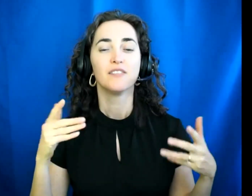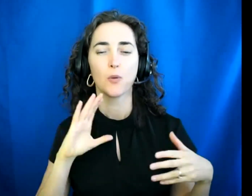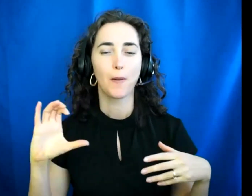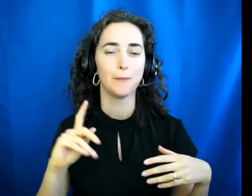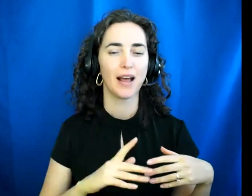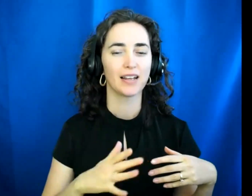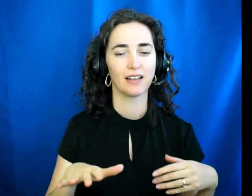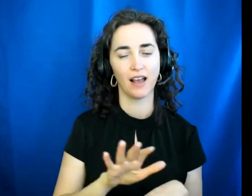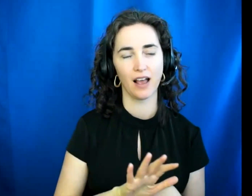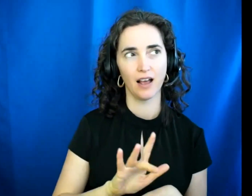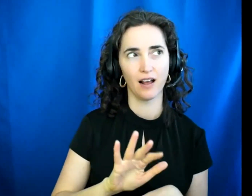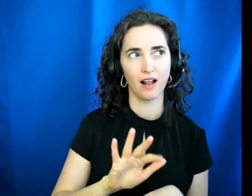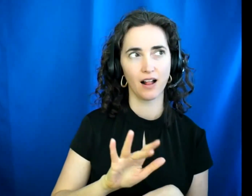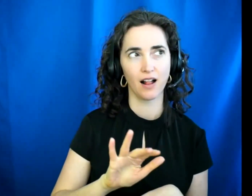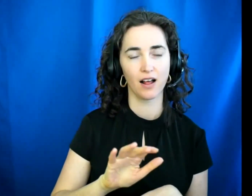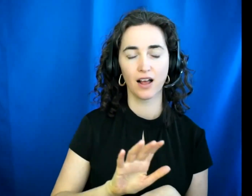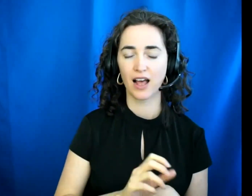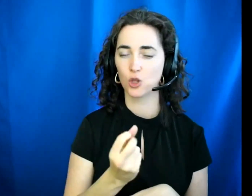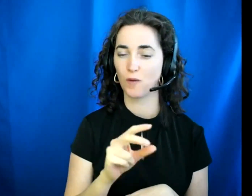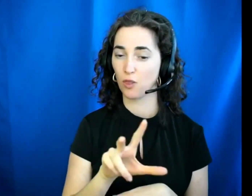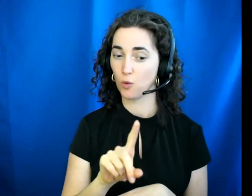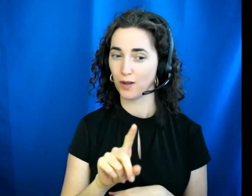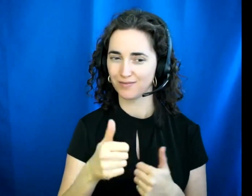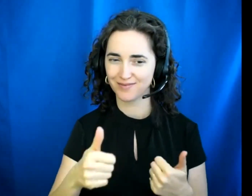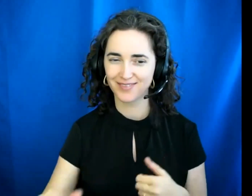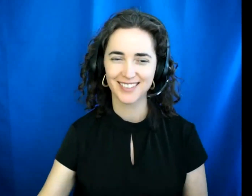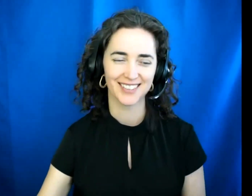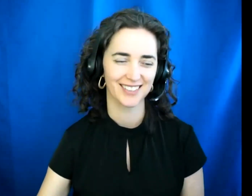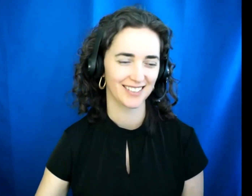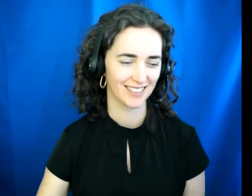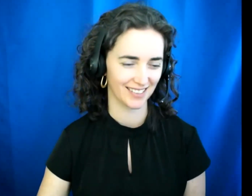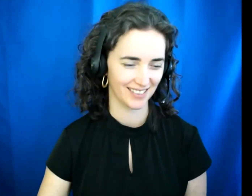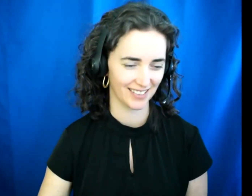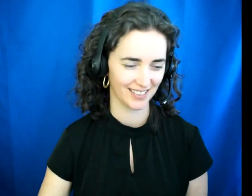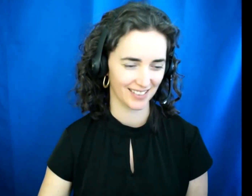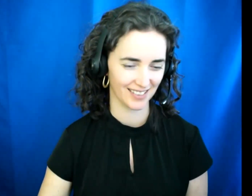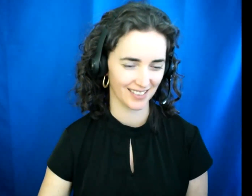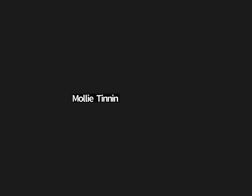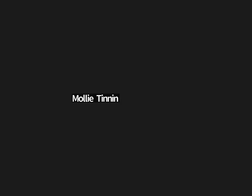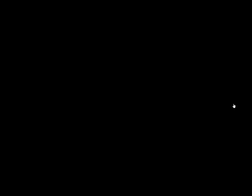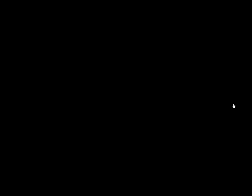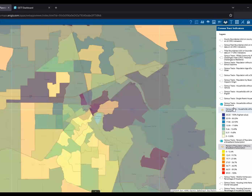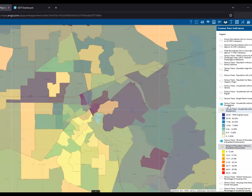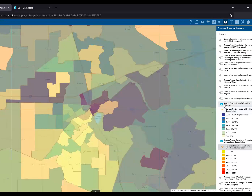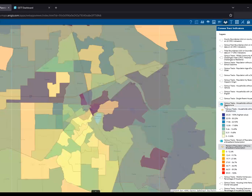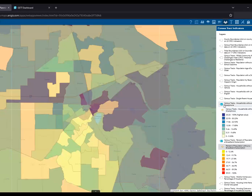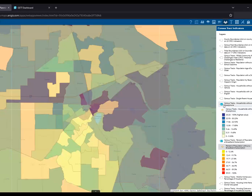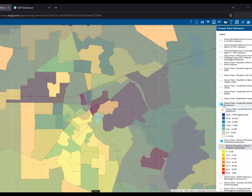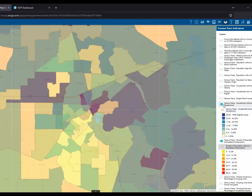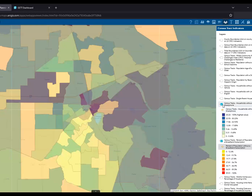We'll be back at, 1231. So there are a number of these layers that kind of give us sort of that information and kind of that additional context.